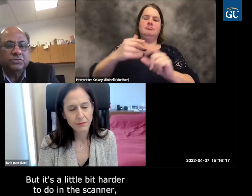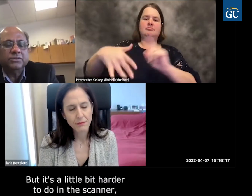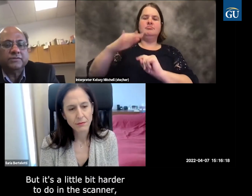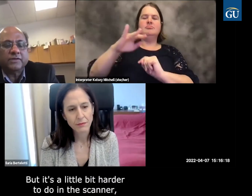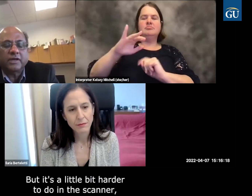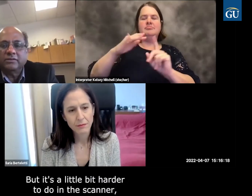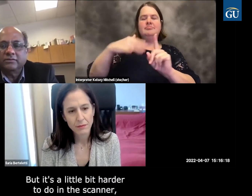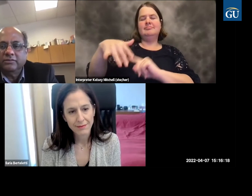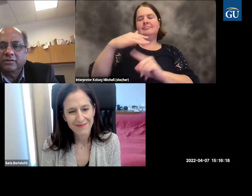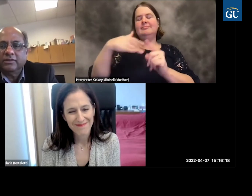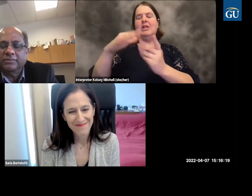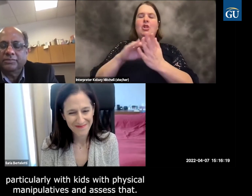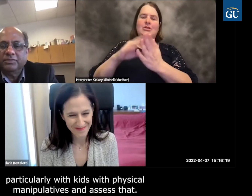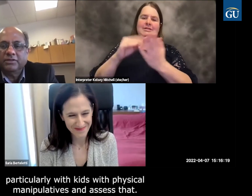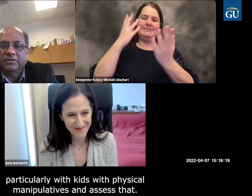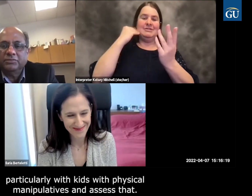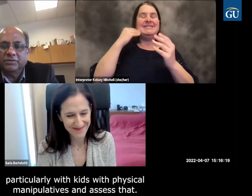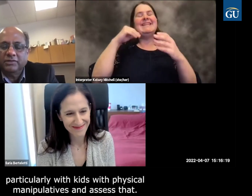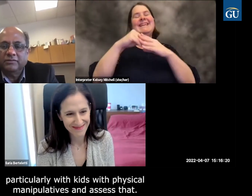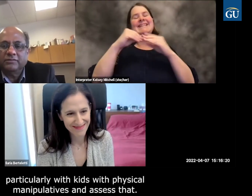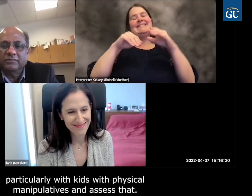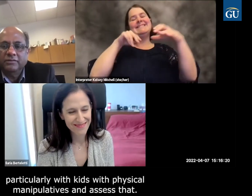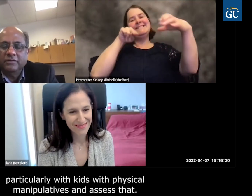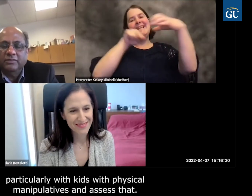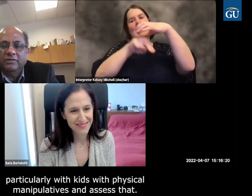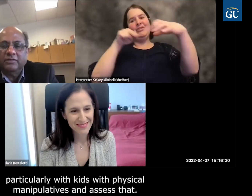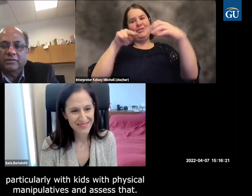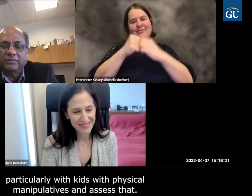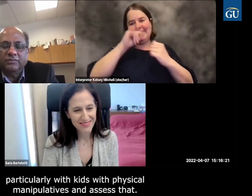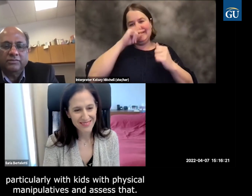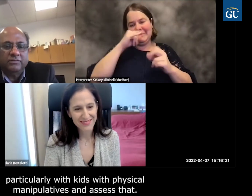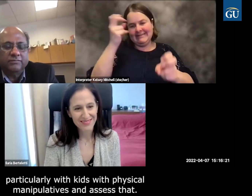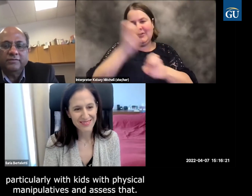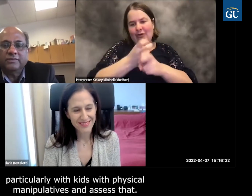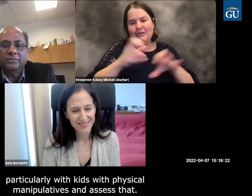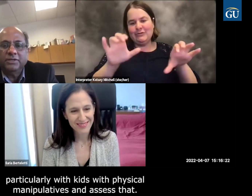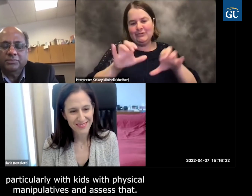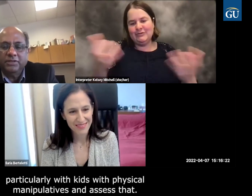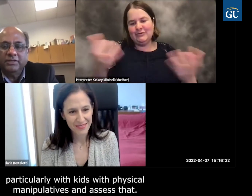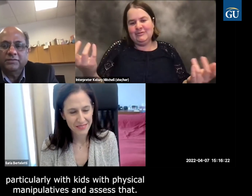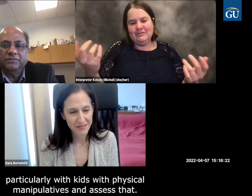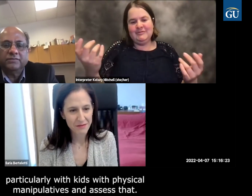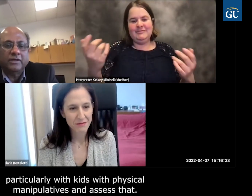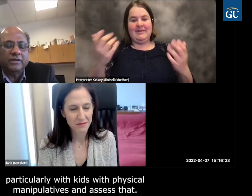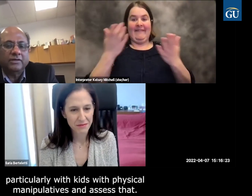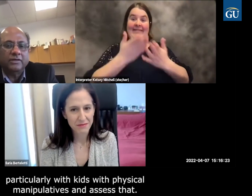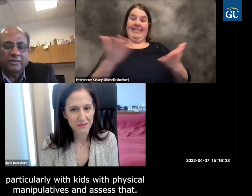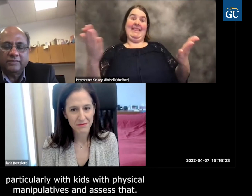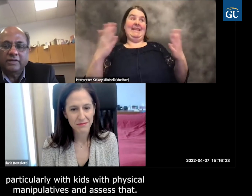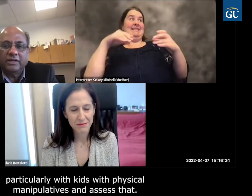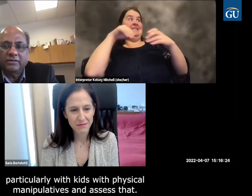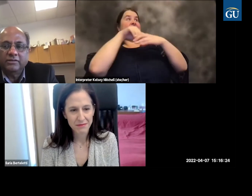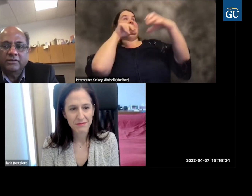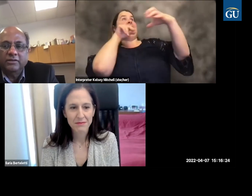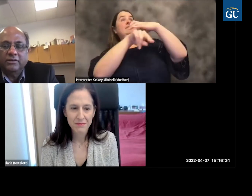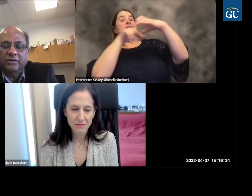the scanner particularly with kids with physical manipulatives and assess